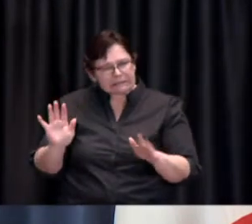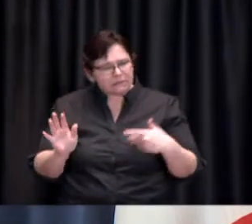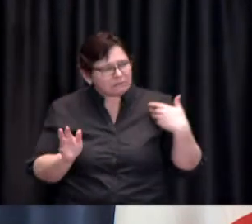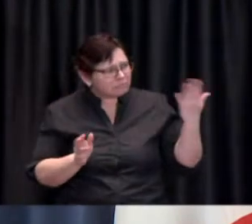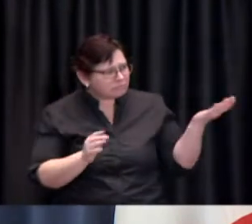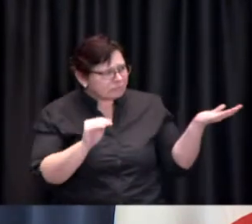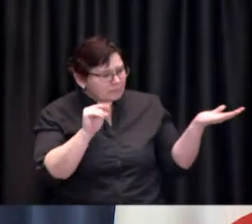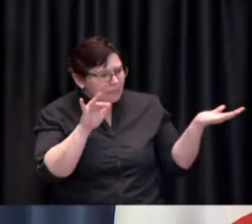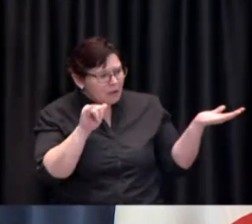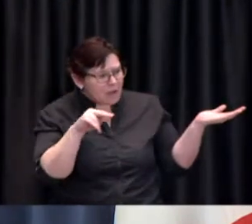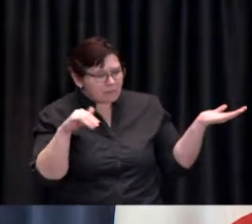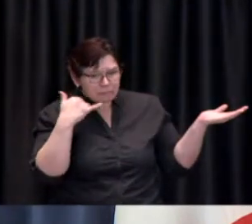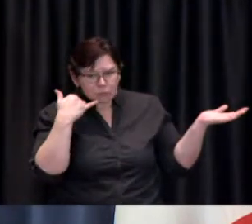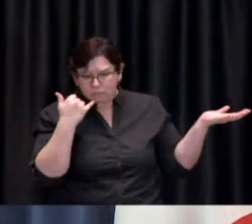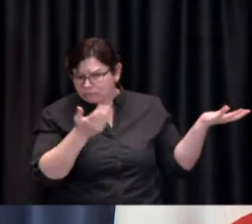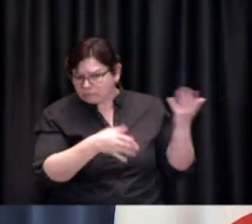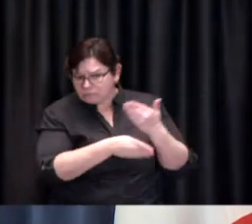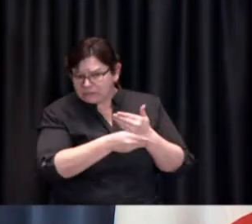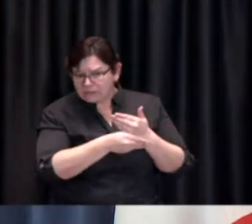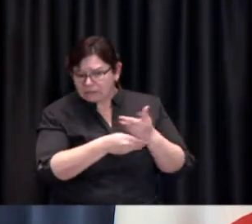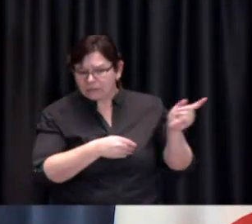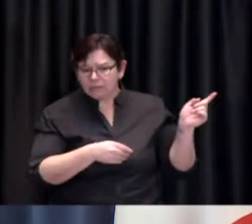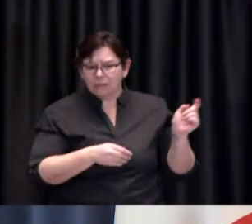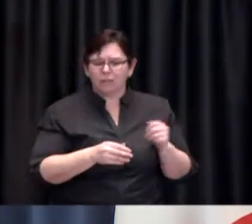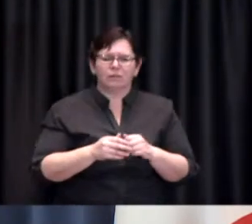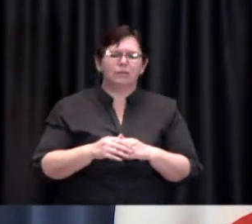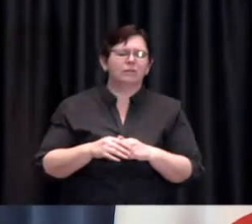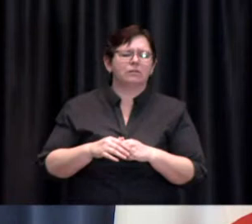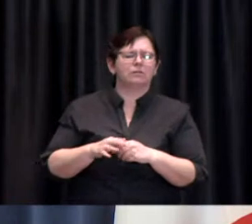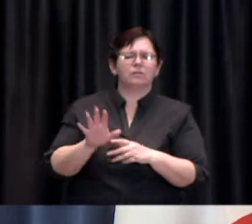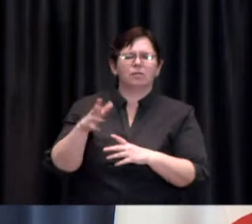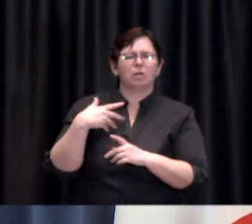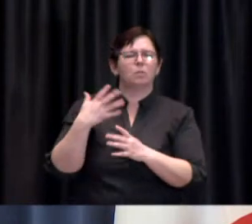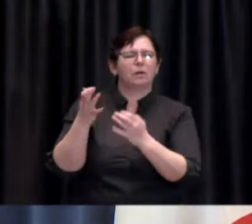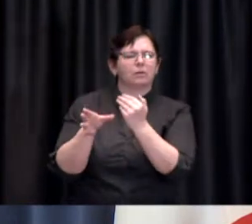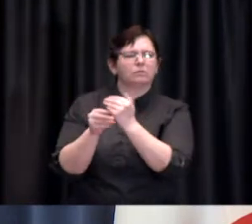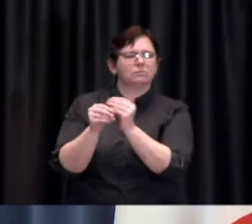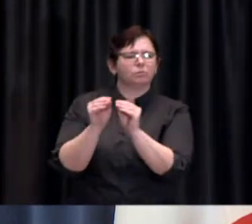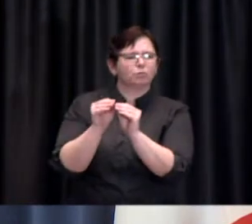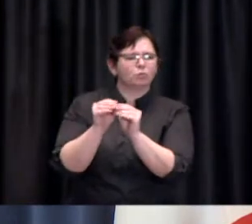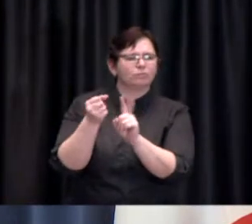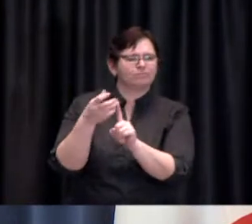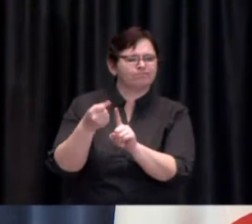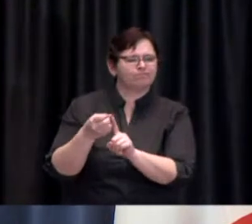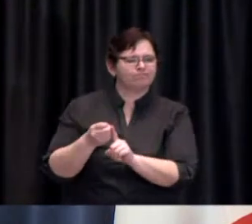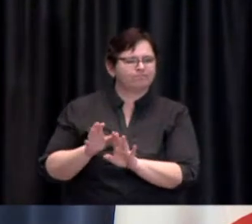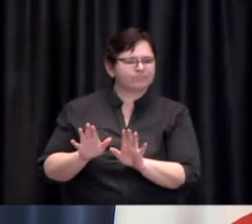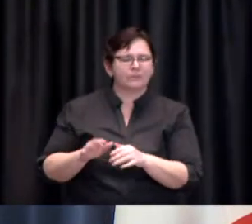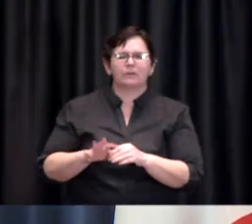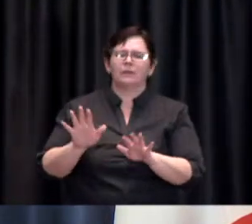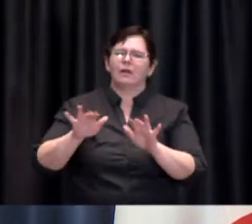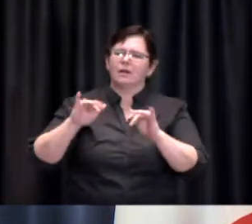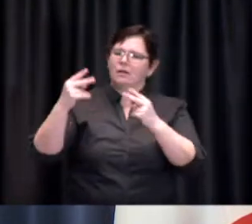Mary-Anne: Thank you Brad um I'll just add a few more details in terms of how we're preparing um as Chief Pegg